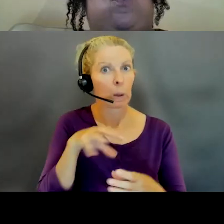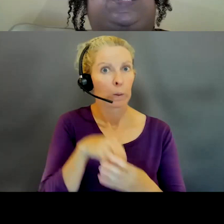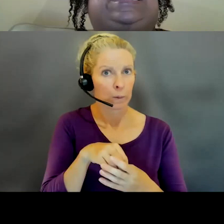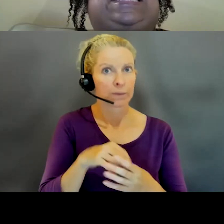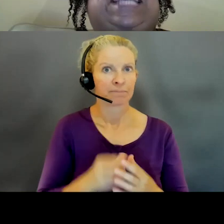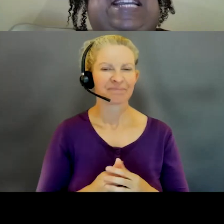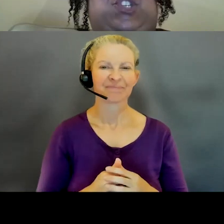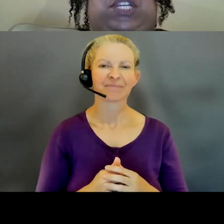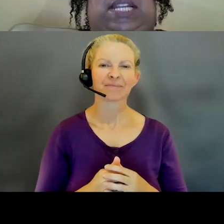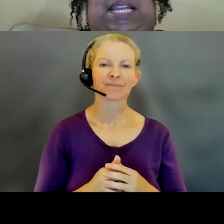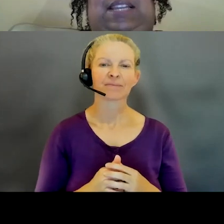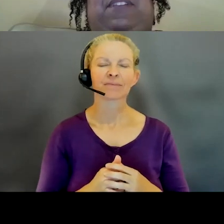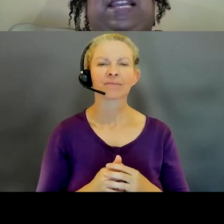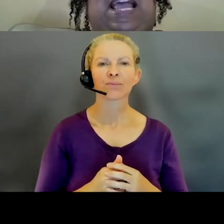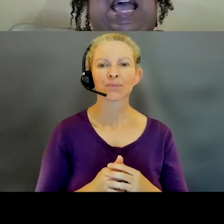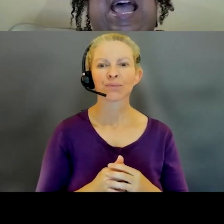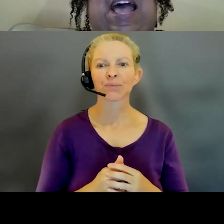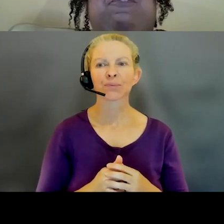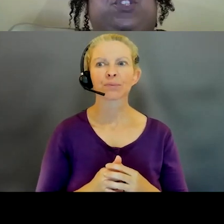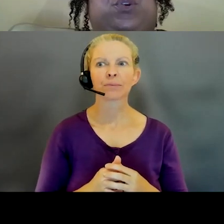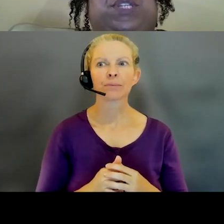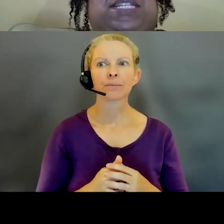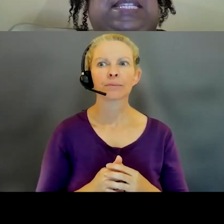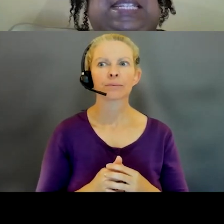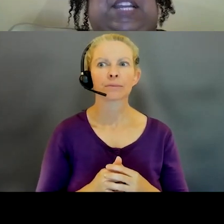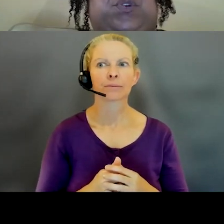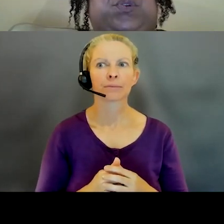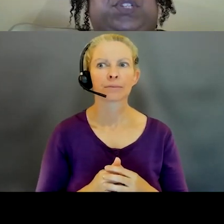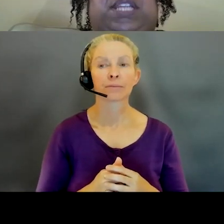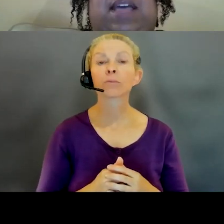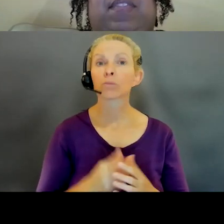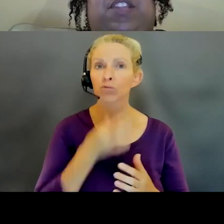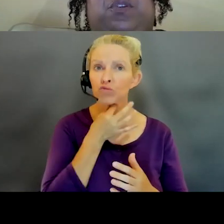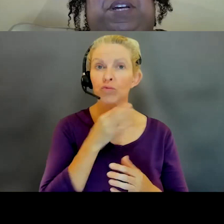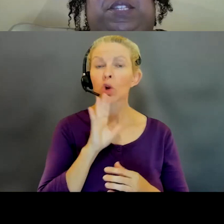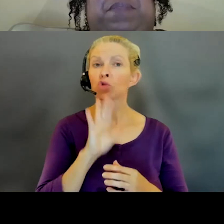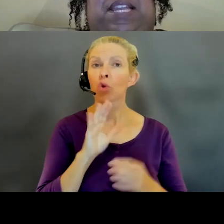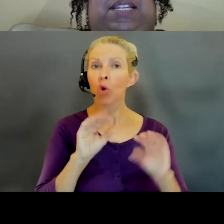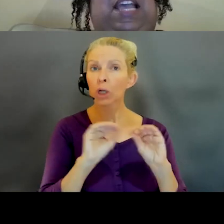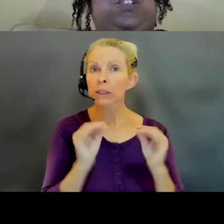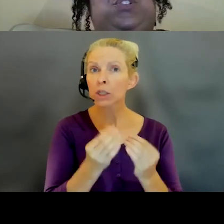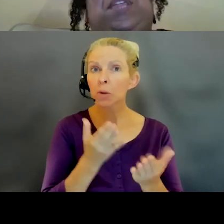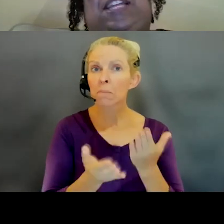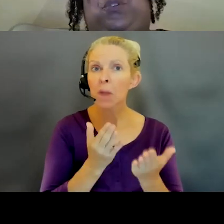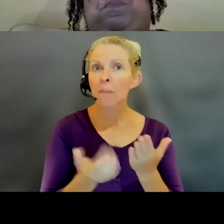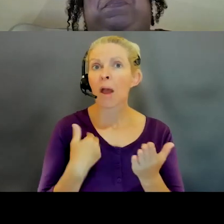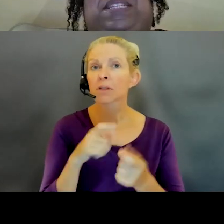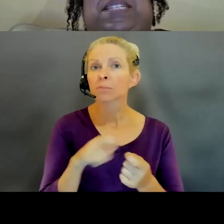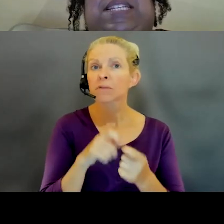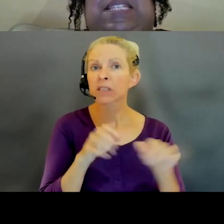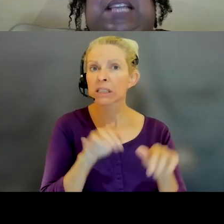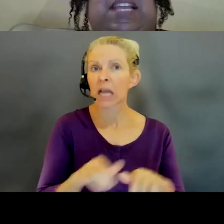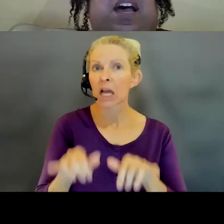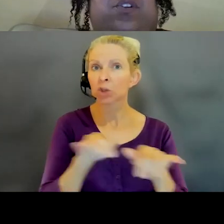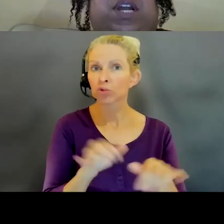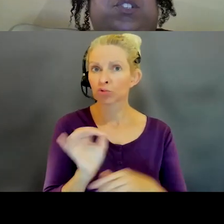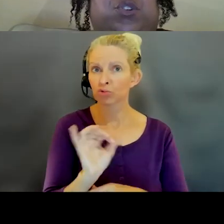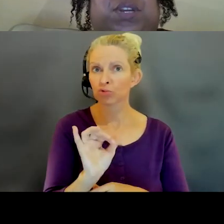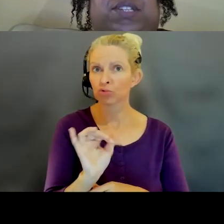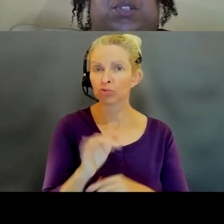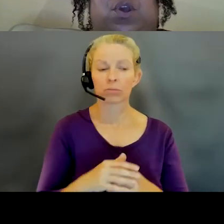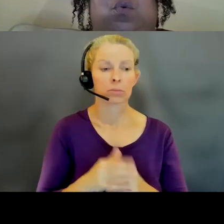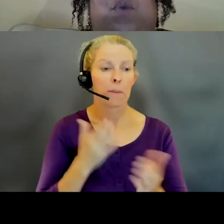organization even have certain standards that you must meet? Do they do business in other countries